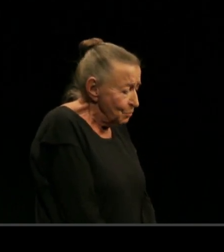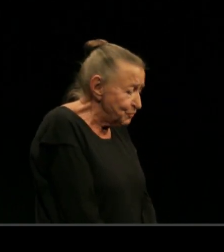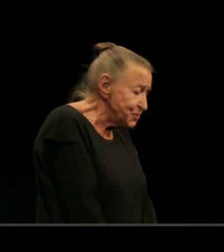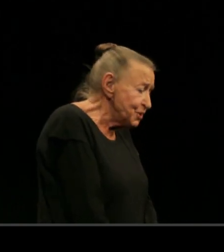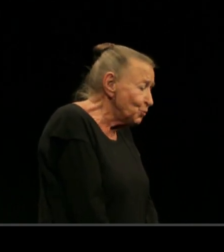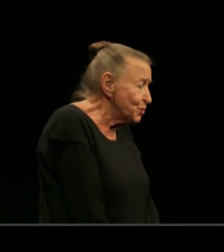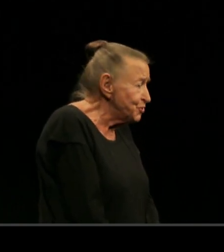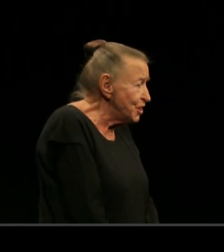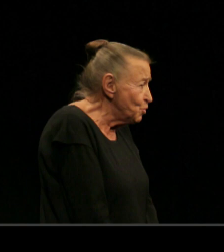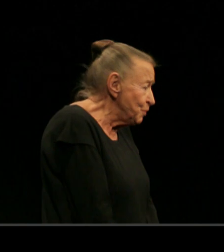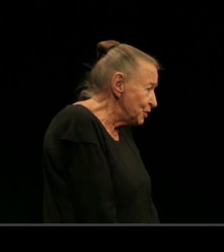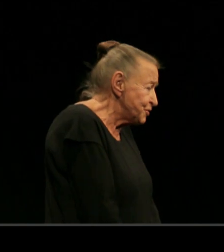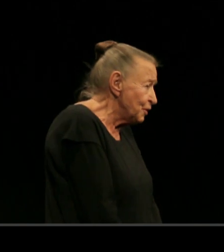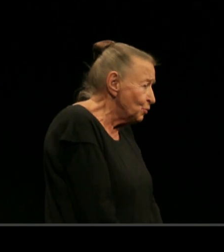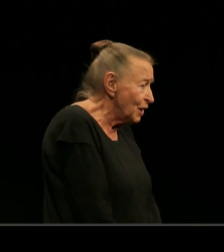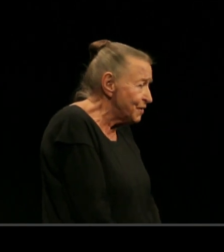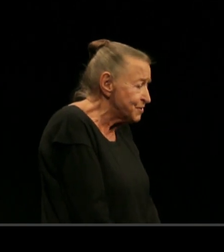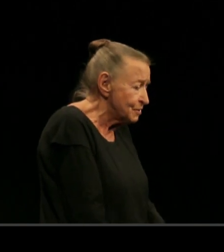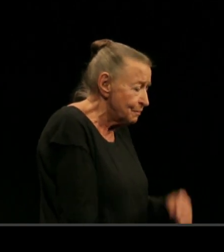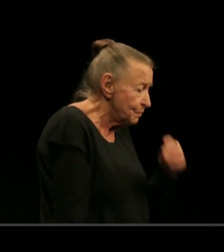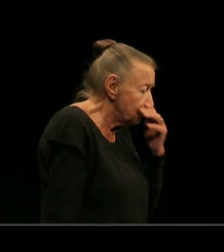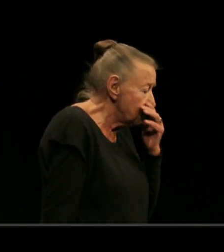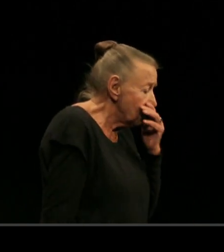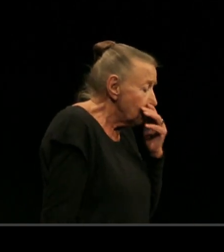For the Judge had given each of them offense.